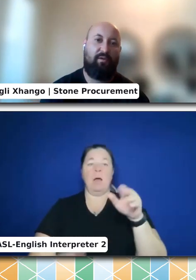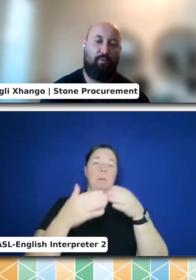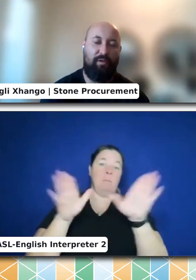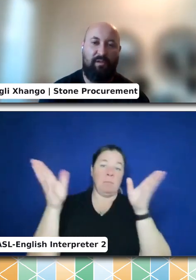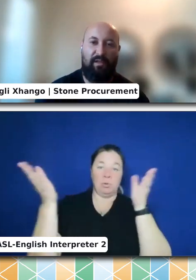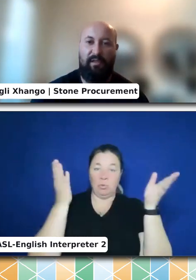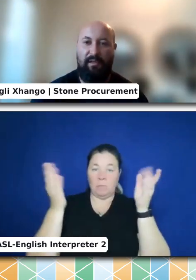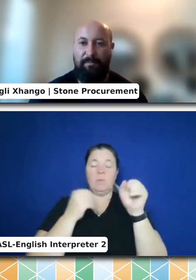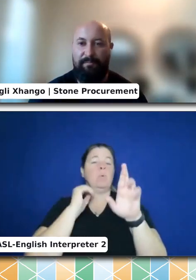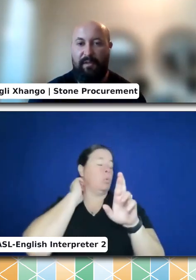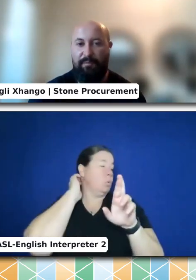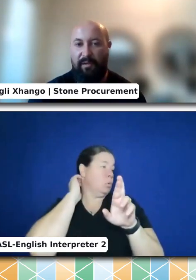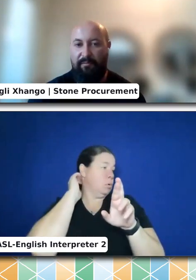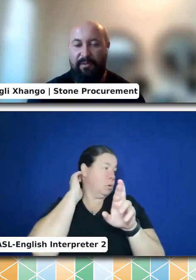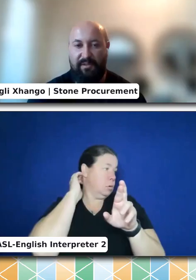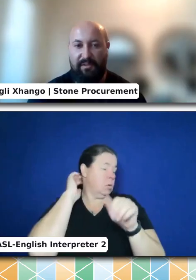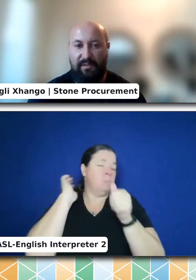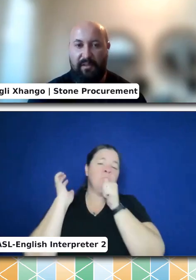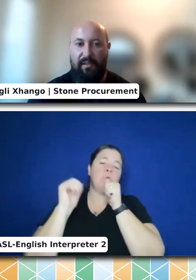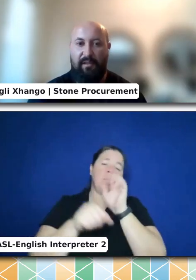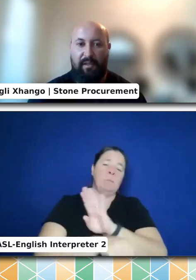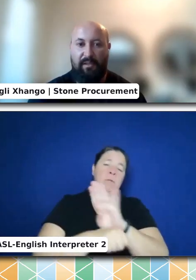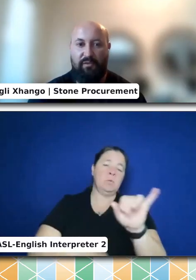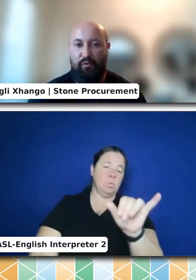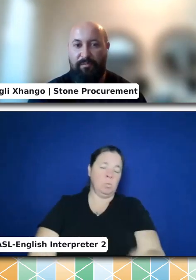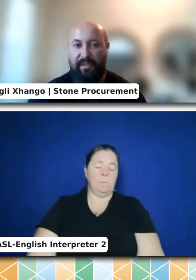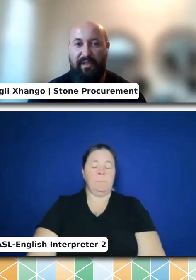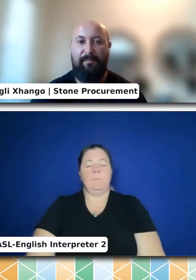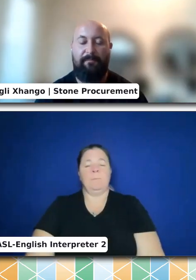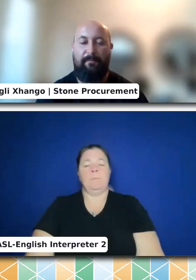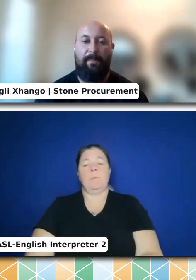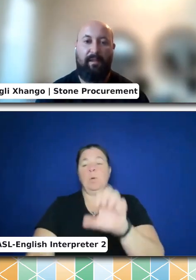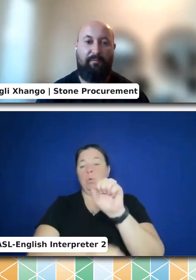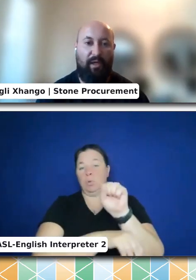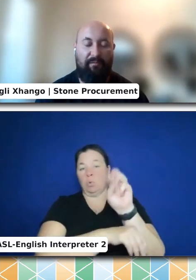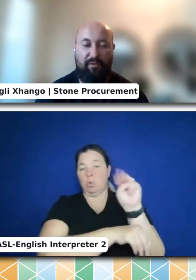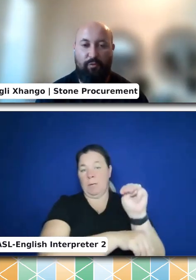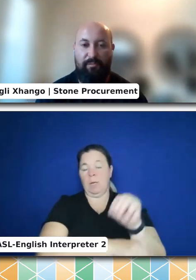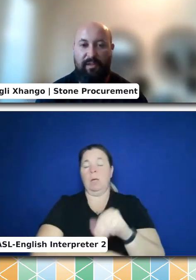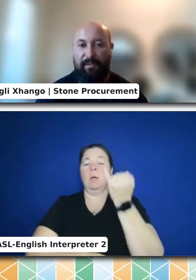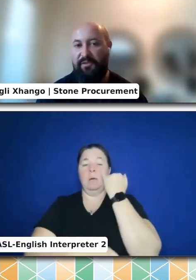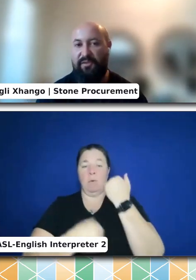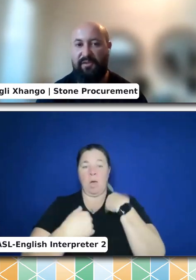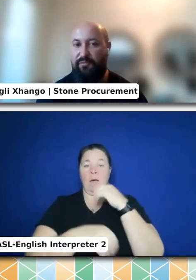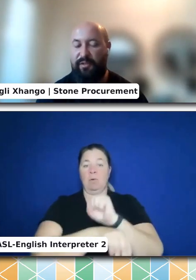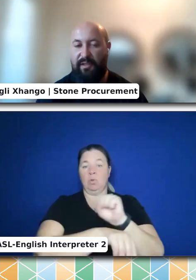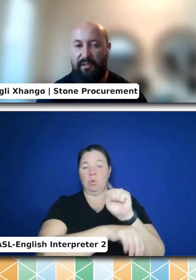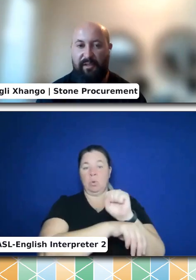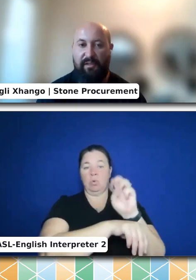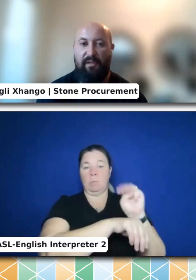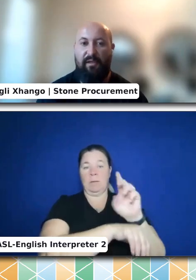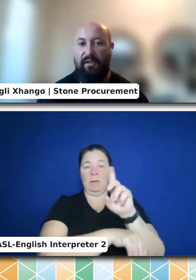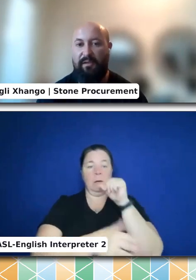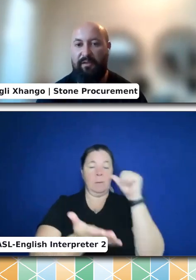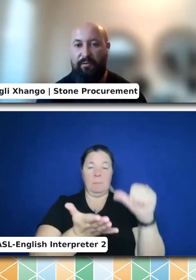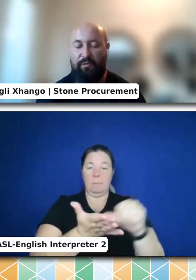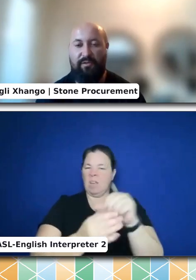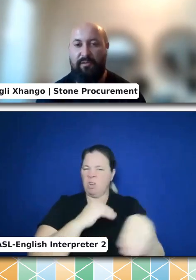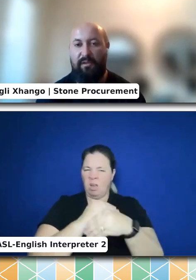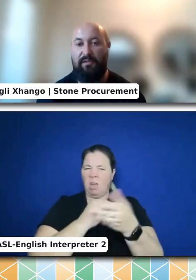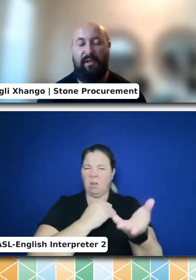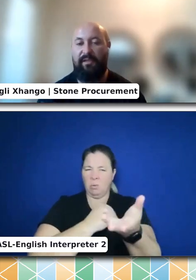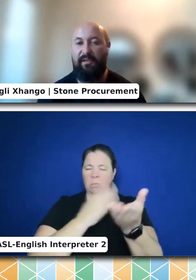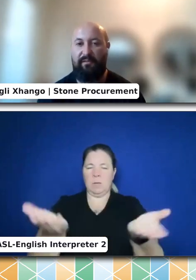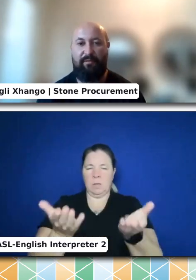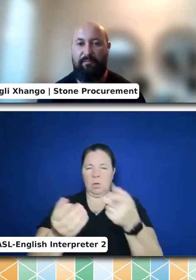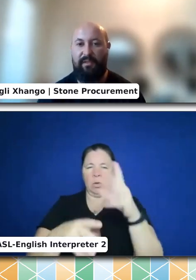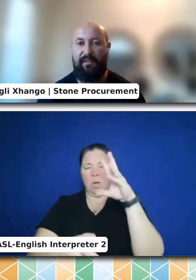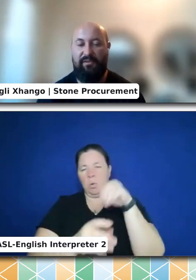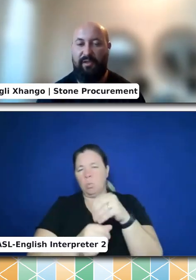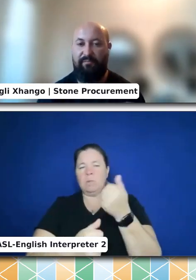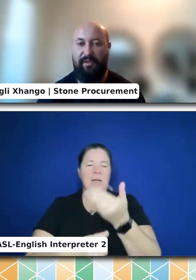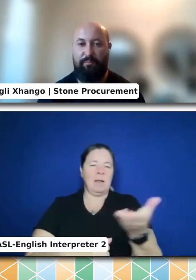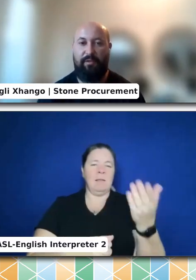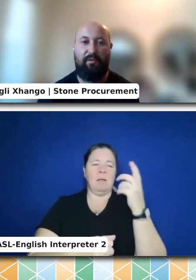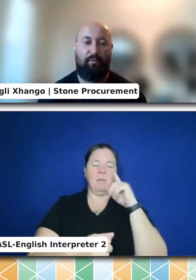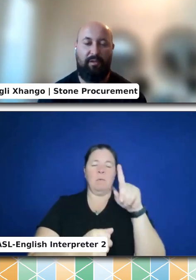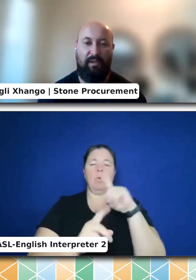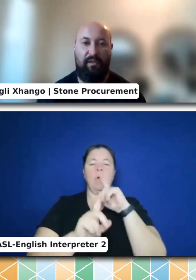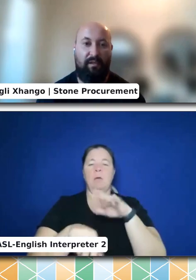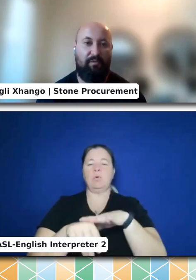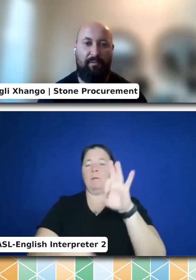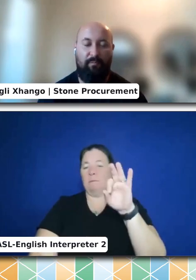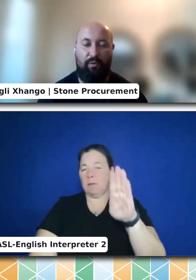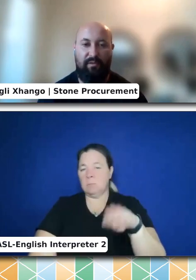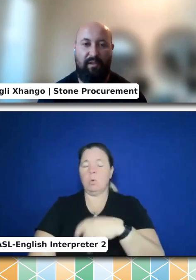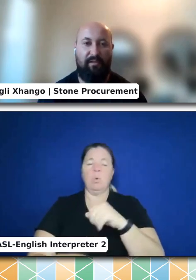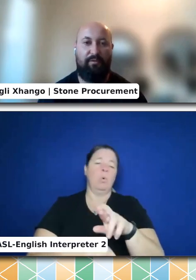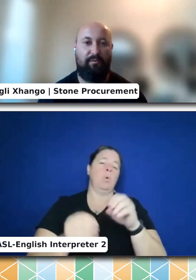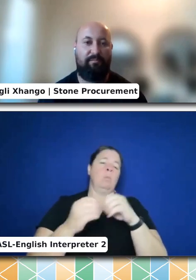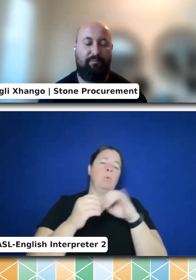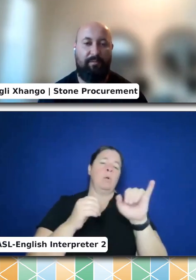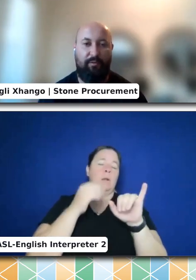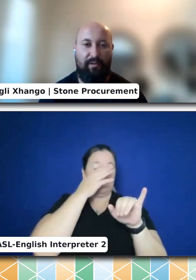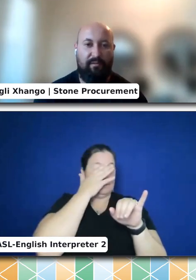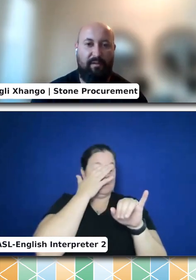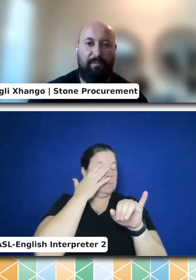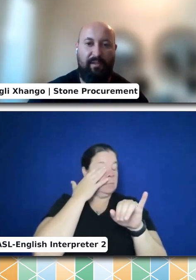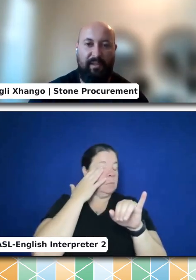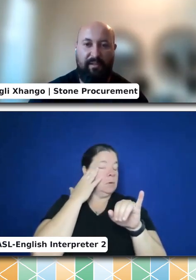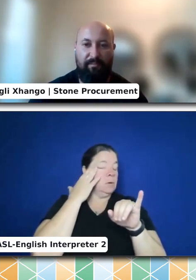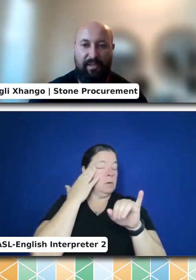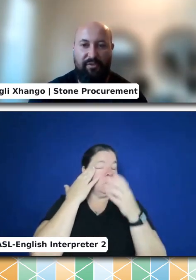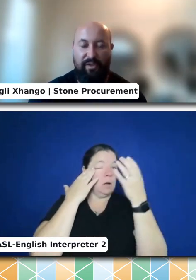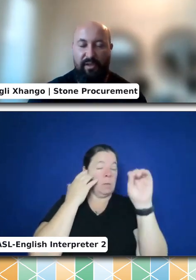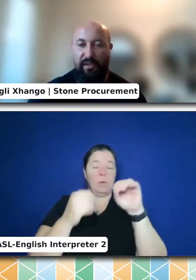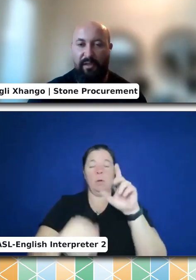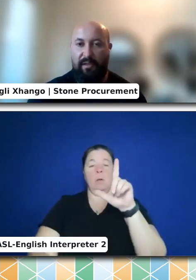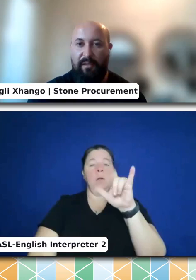Or, um, private businesses. Uh, social media… If you have a social media page, this is great to add in. Includes anything from, like, Instagram, Facebook, or, uh, I'd say more likely you're… probably your company LinkedIn page.